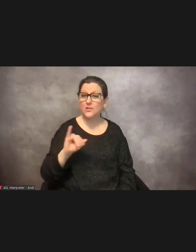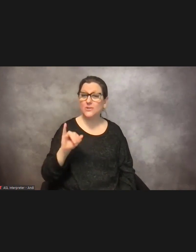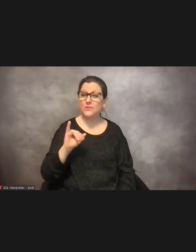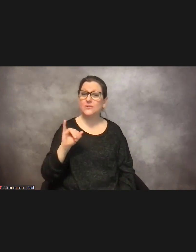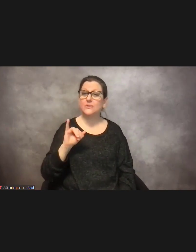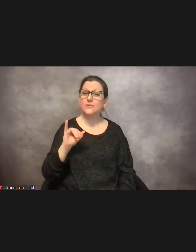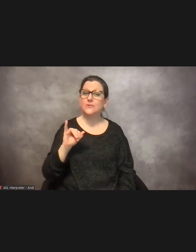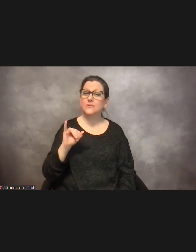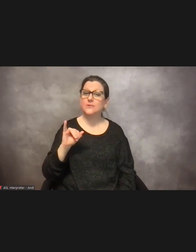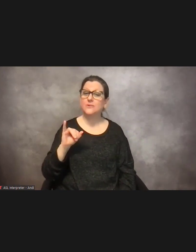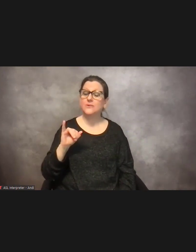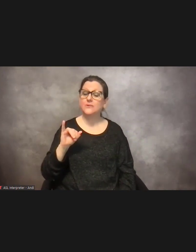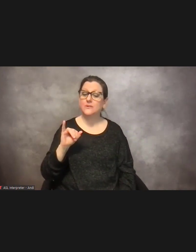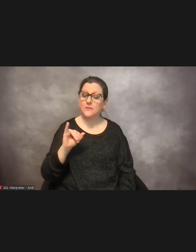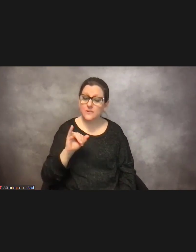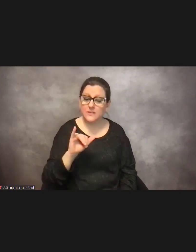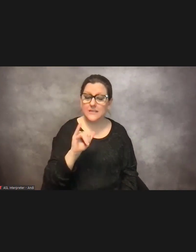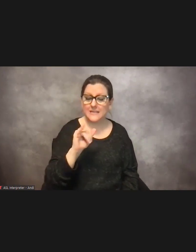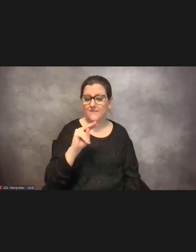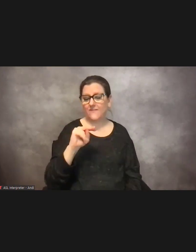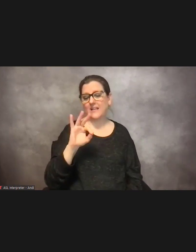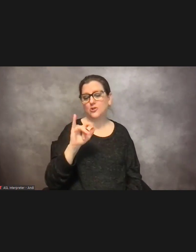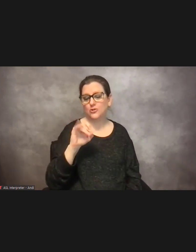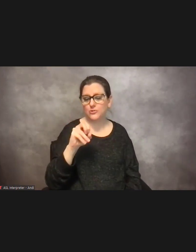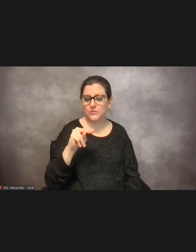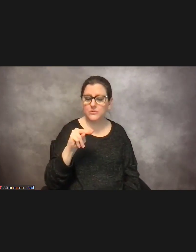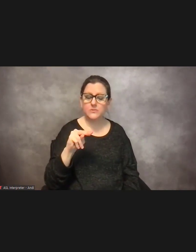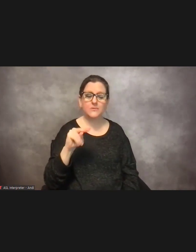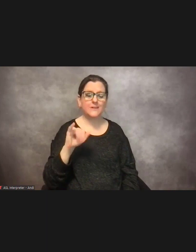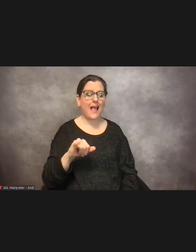Then, infections can get, um, into, um, different type types, so